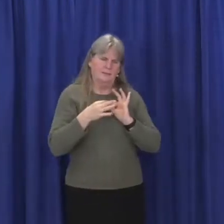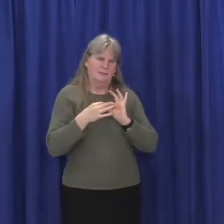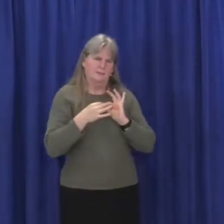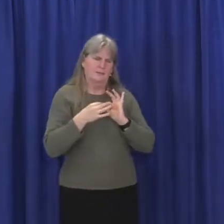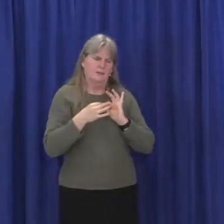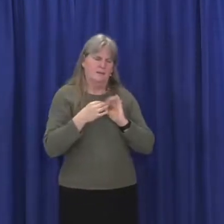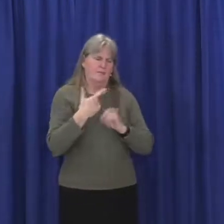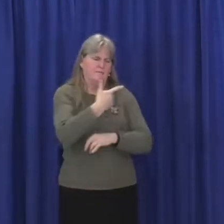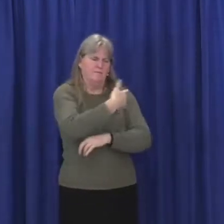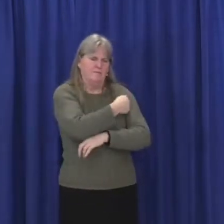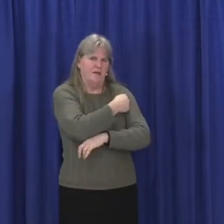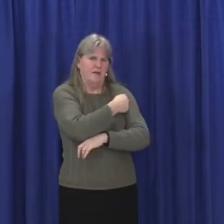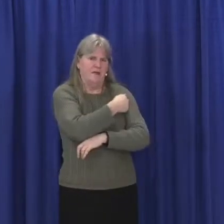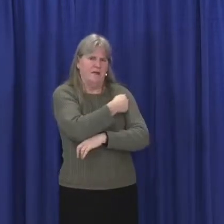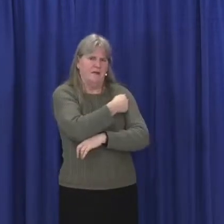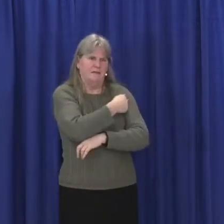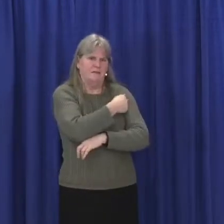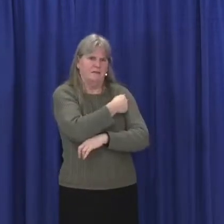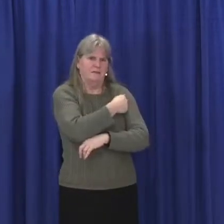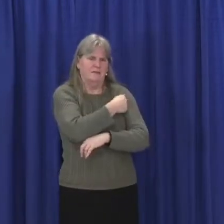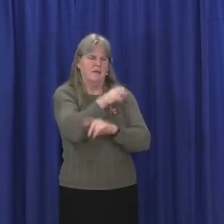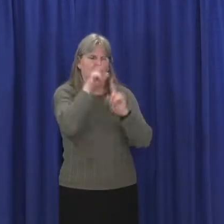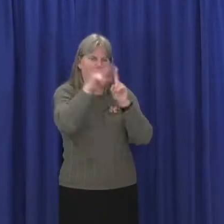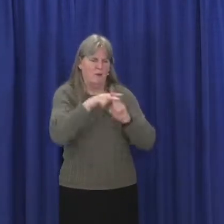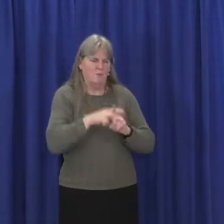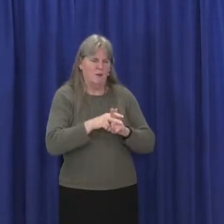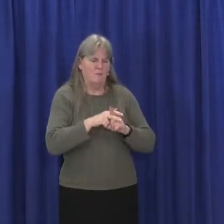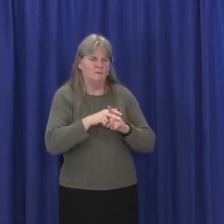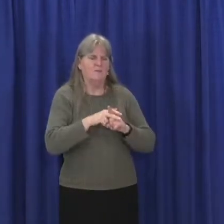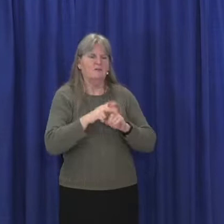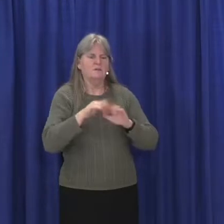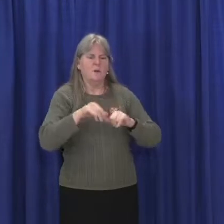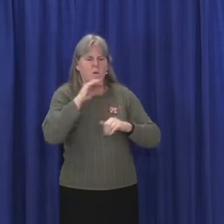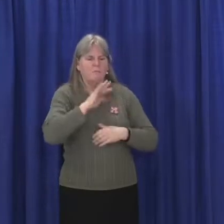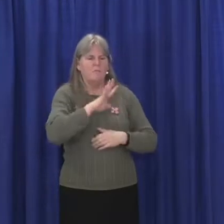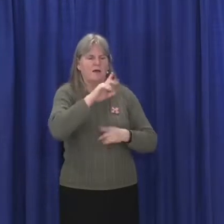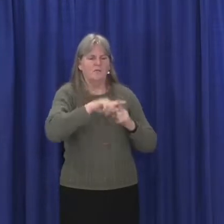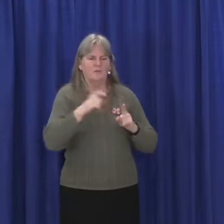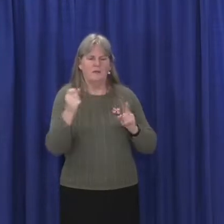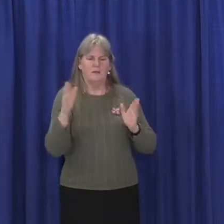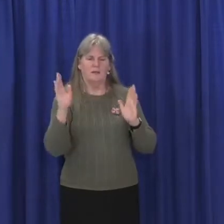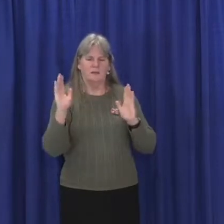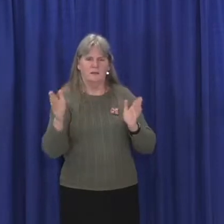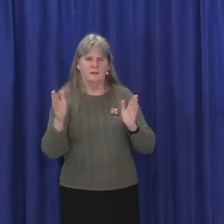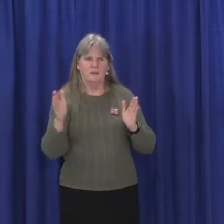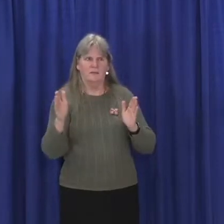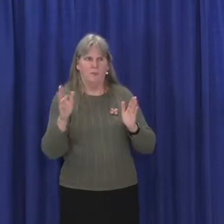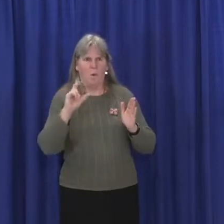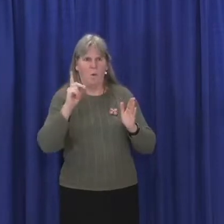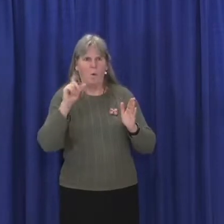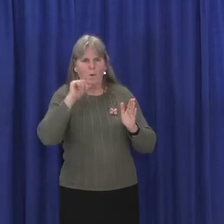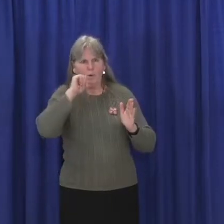clinics or vaccine appointments for kids five to 11, there's only appointments open for tomorrow. When will there be more